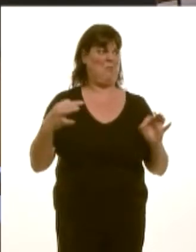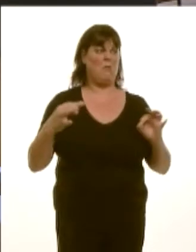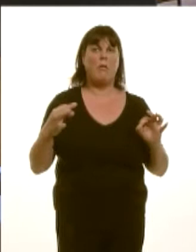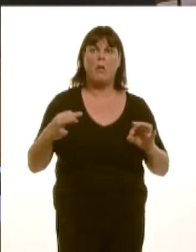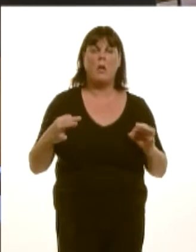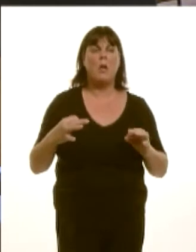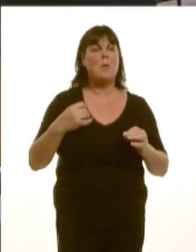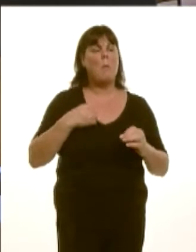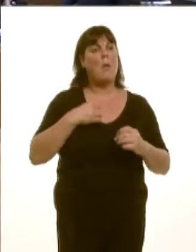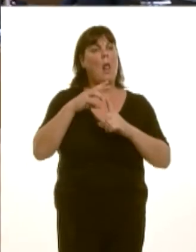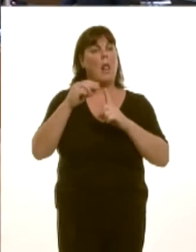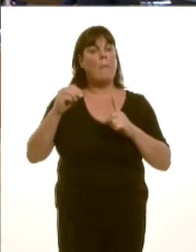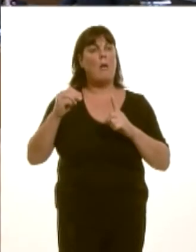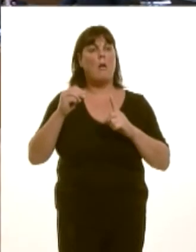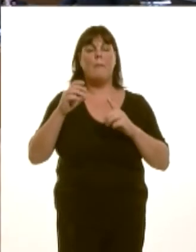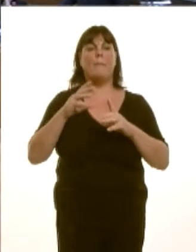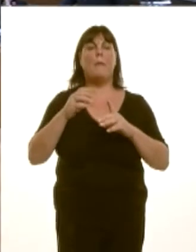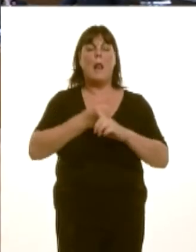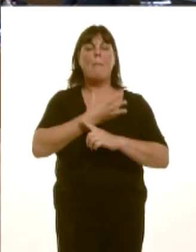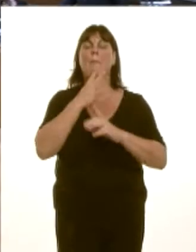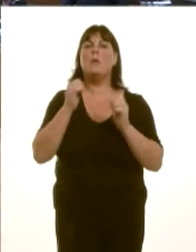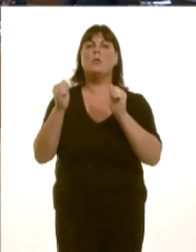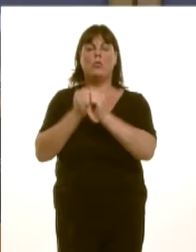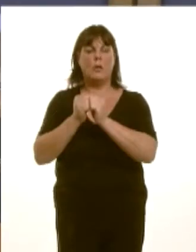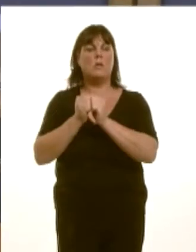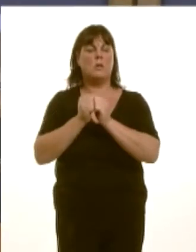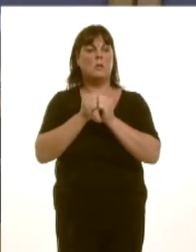in order to help those people who require that help. Jenny Rathbone: 11.